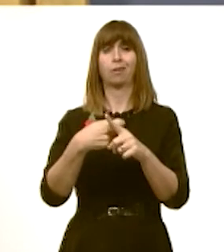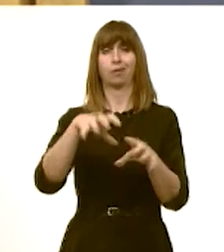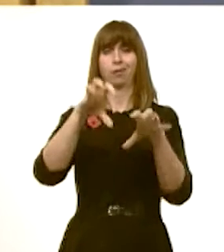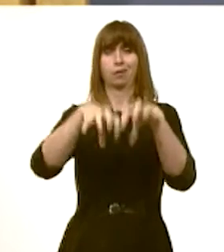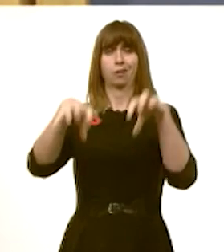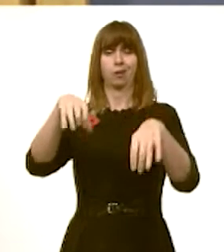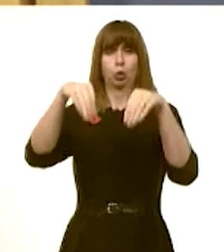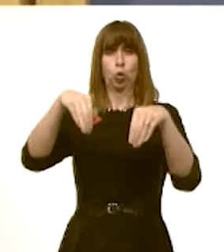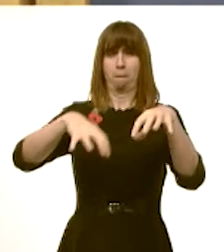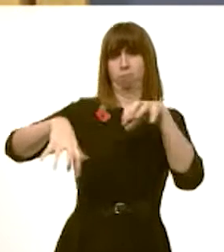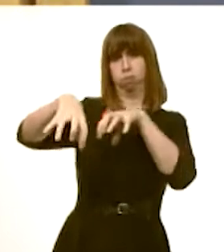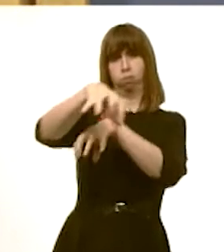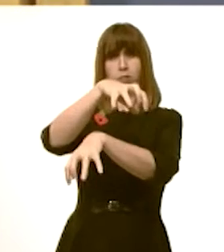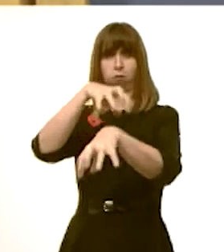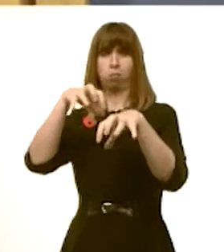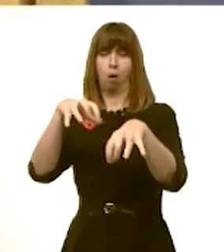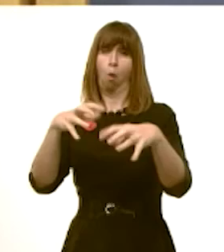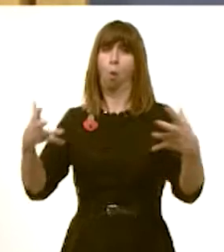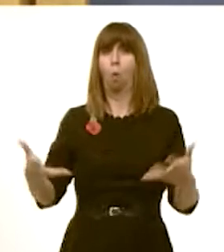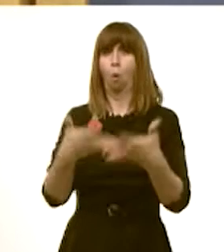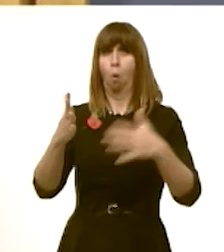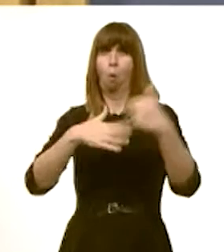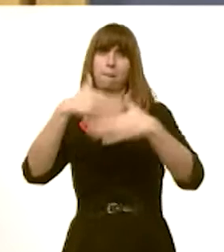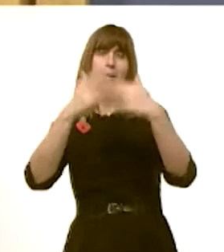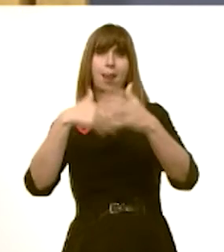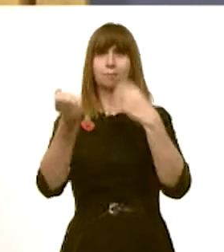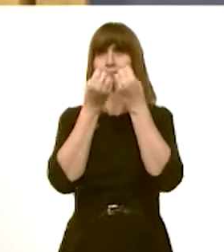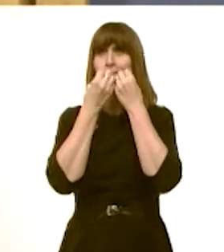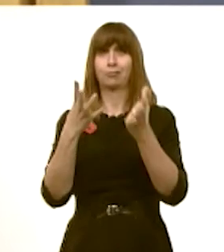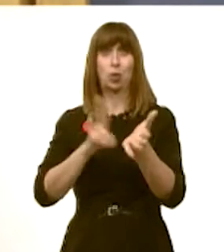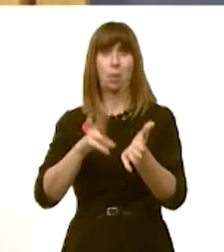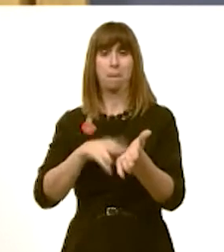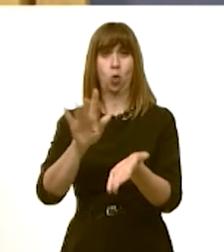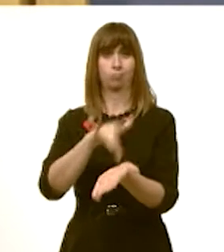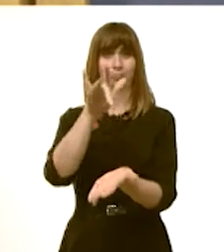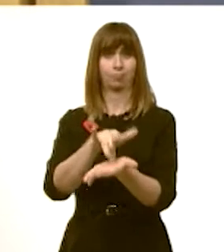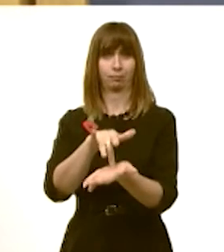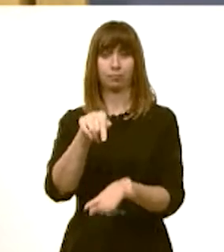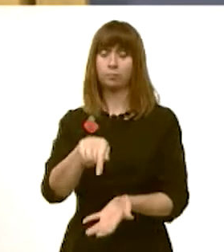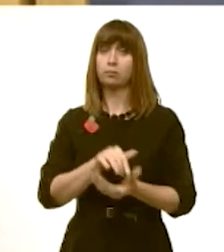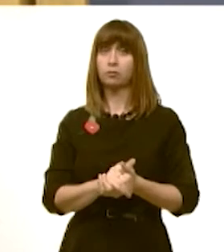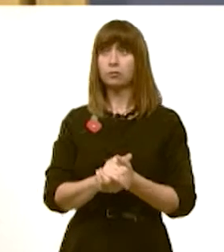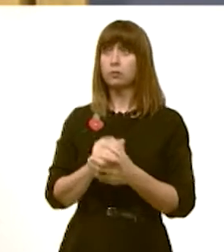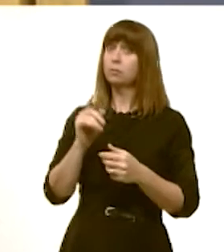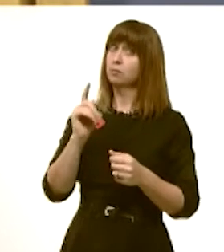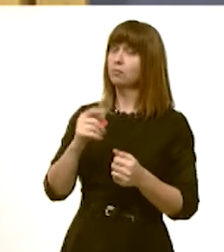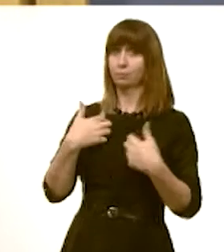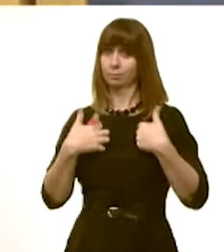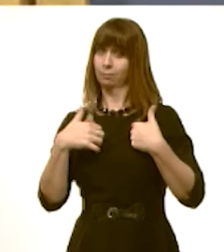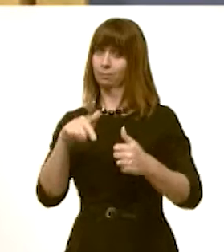very impressive city-centre regeneration. Will you join me in looking forward to Thursdayís opening and the fact that Newport is showing